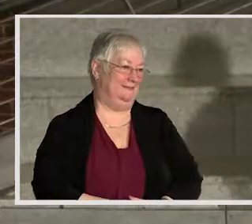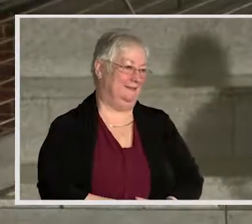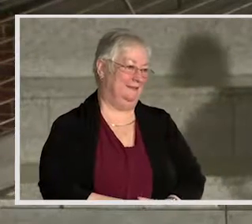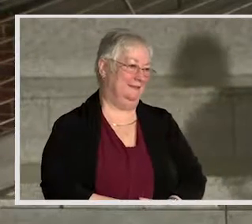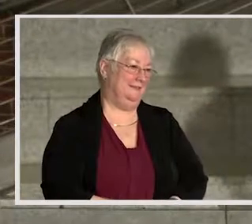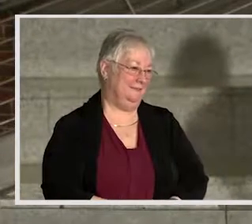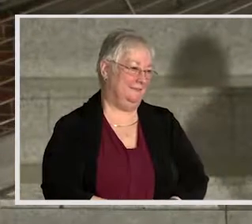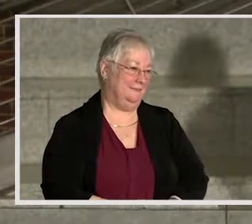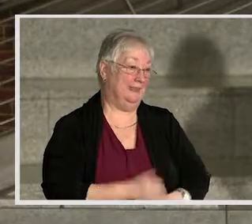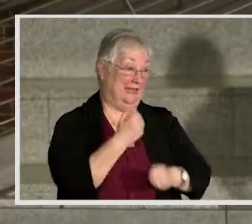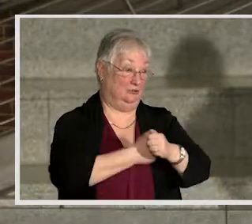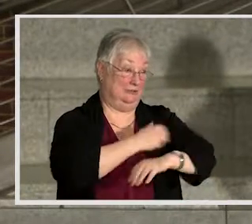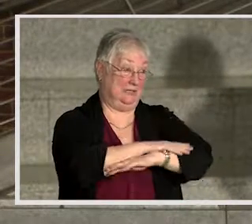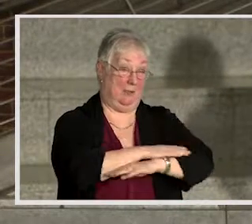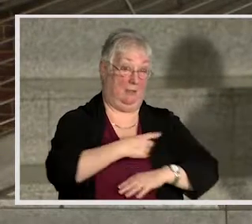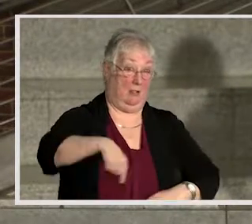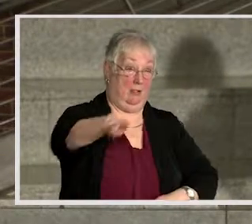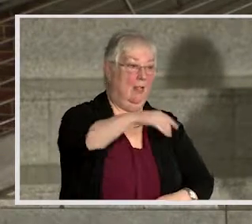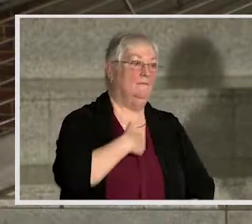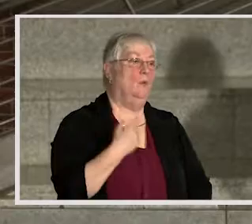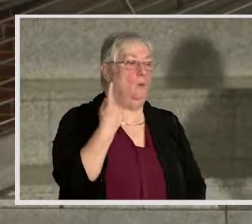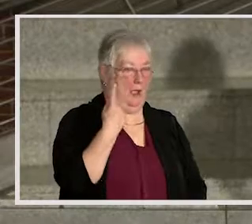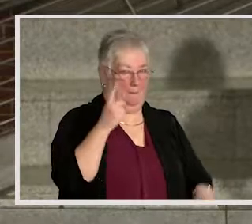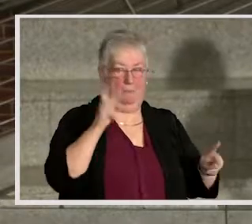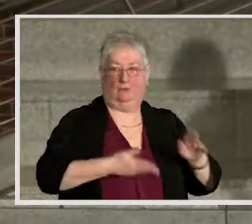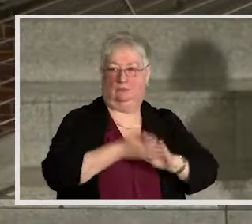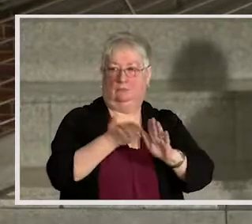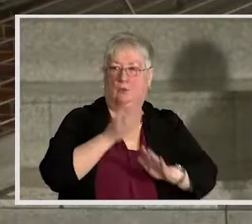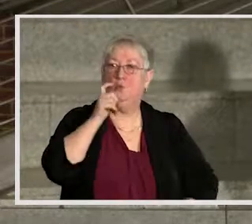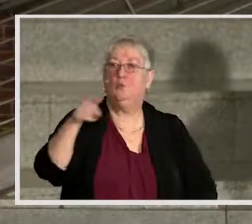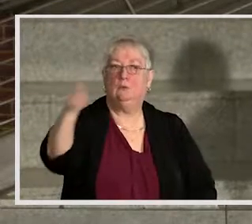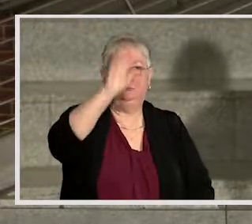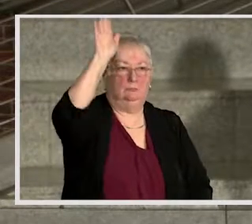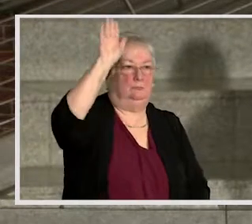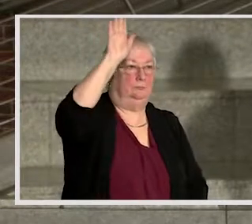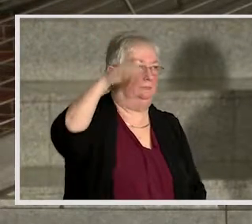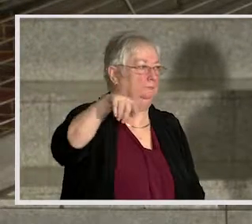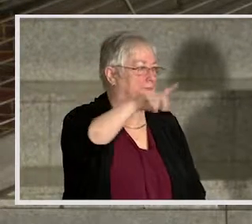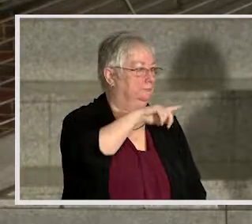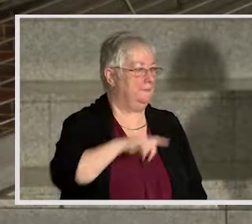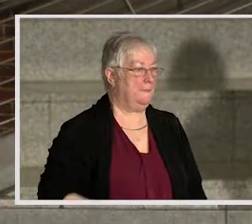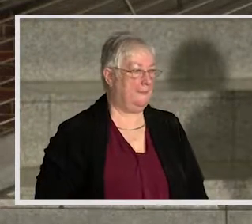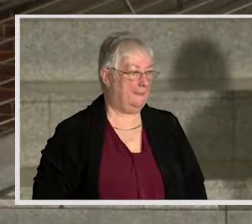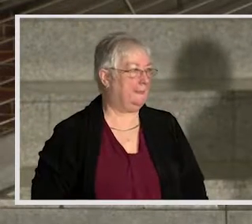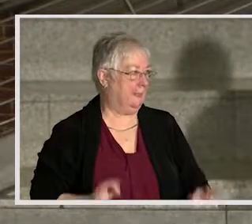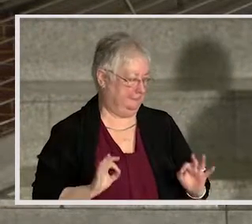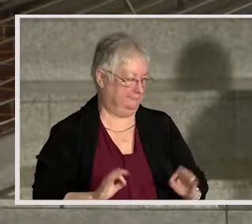IF THE FACILITATORS COULD RAISE YOUR HANDS. TERRIFIC. YOU SHOULD HAVE ALREADY